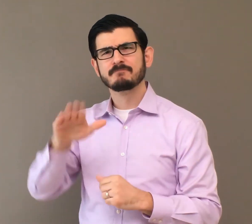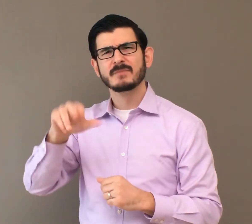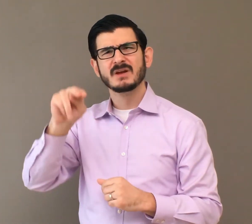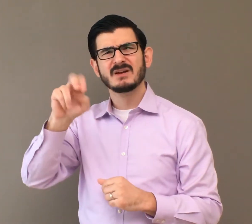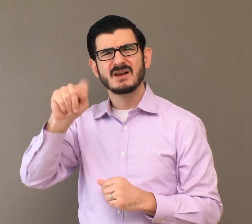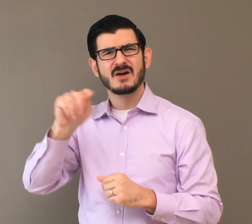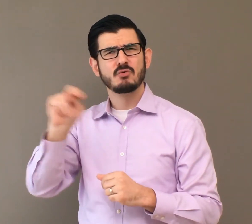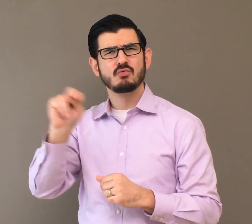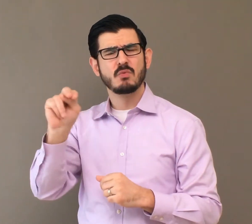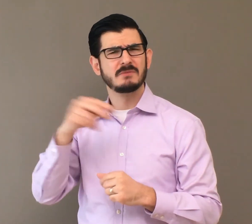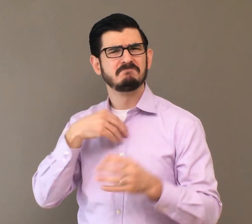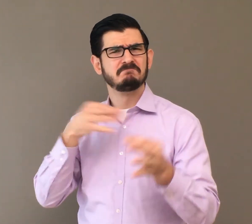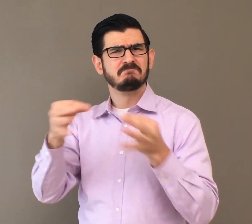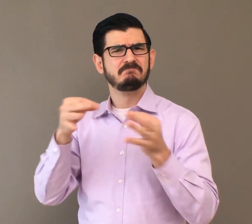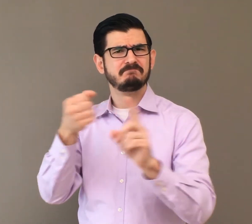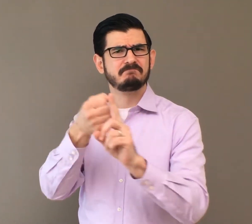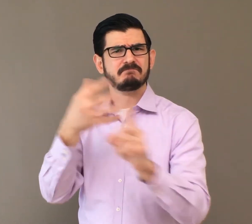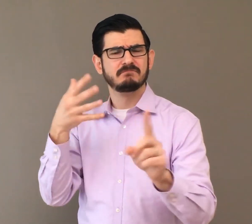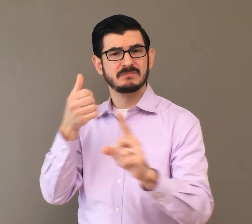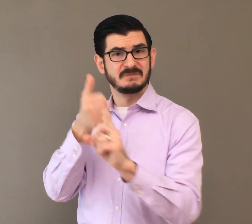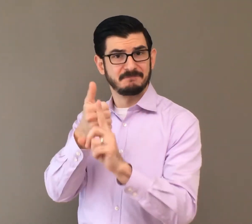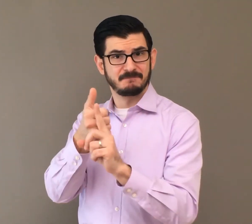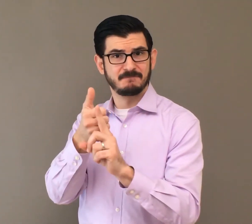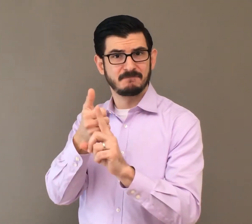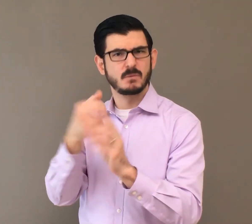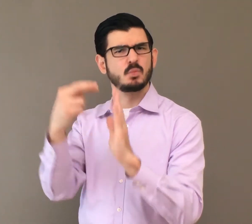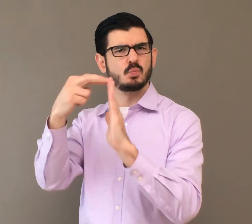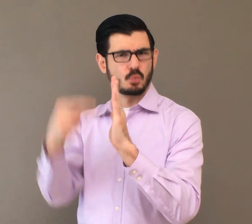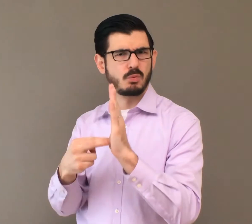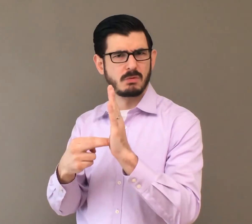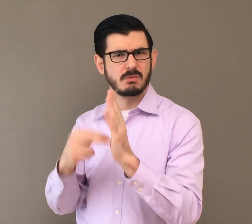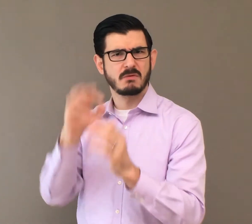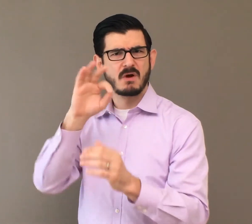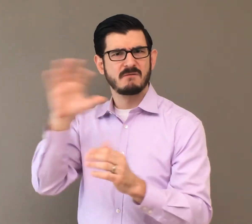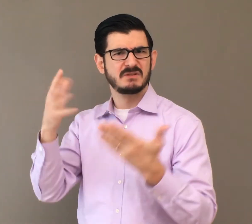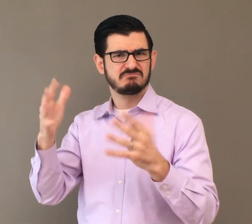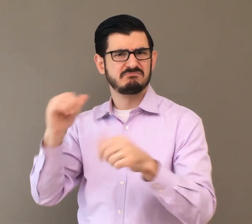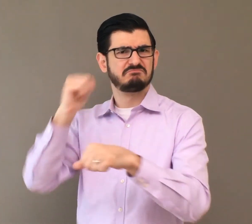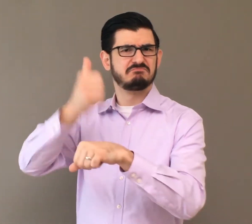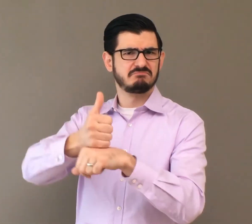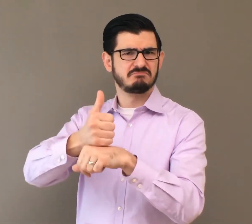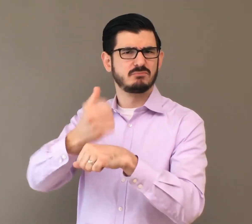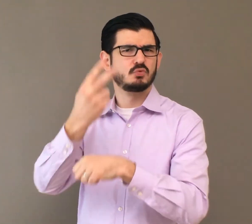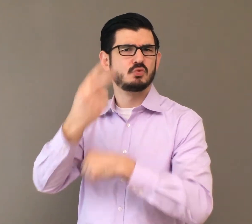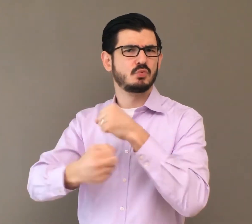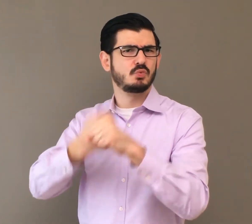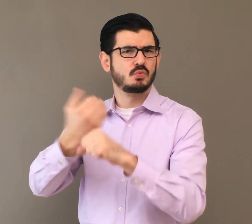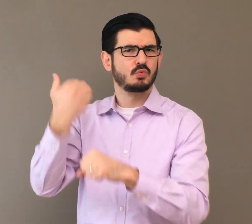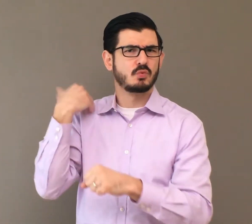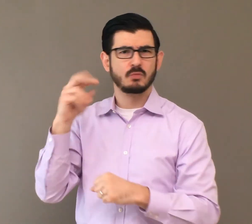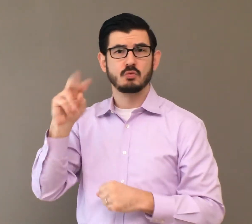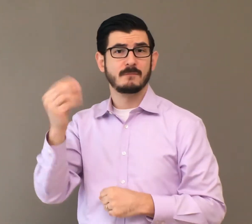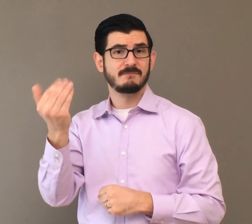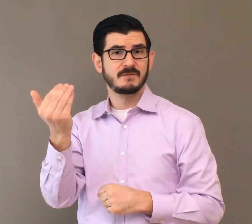Net Neutrality is a rule implemented by the FCC two years ago in 2015.